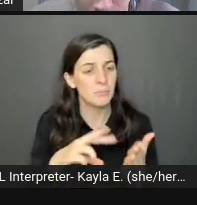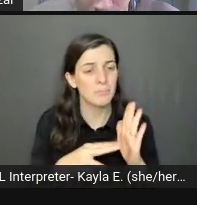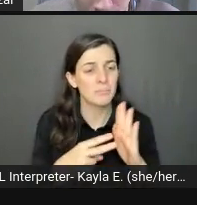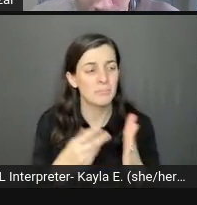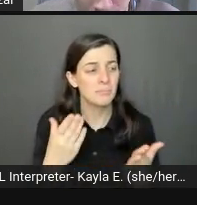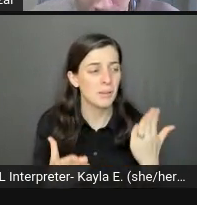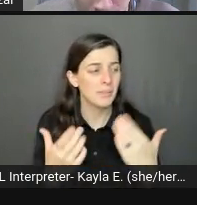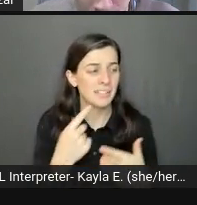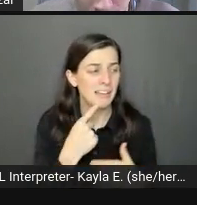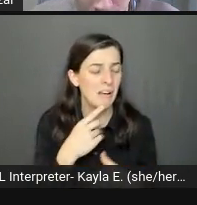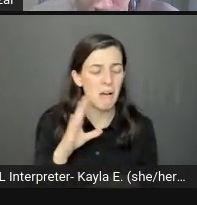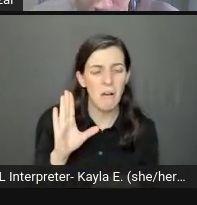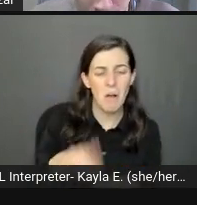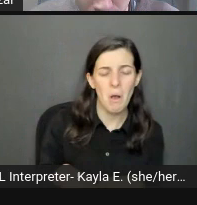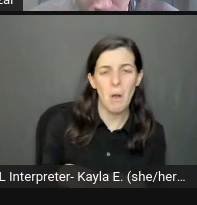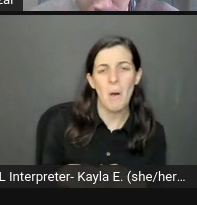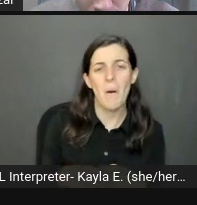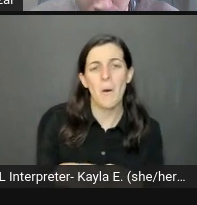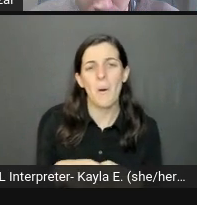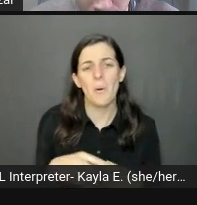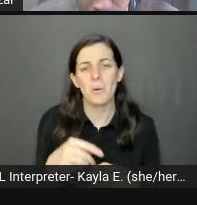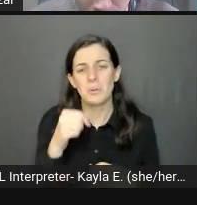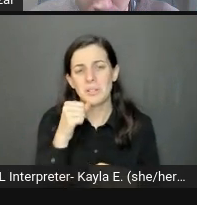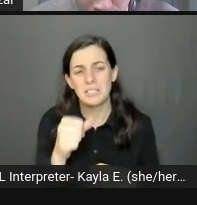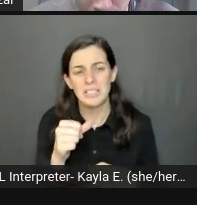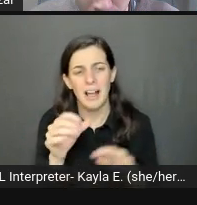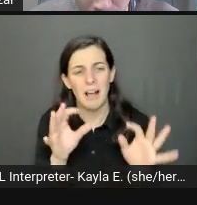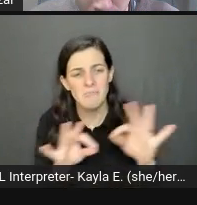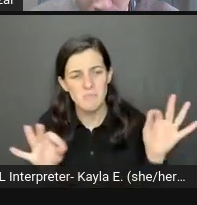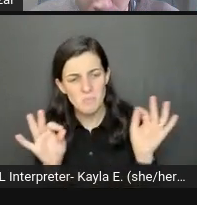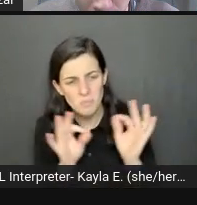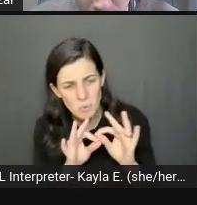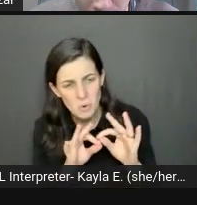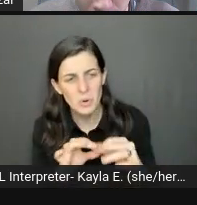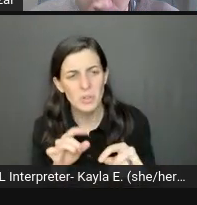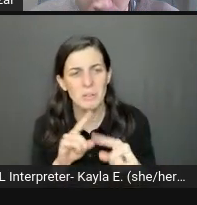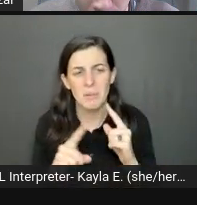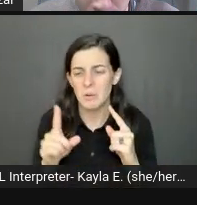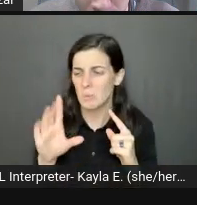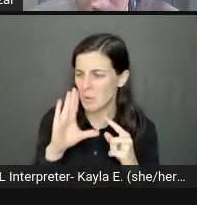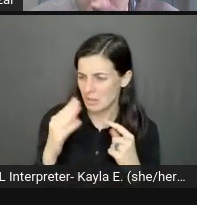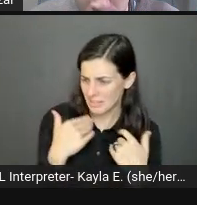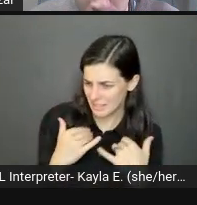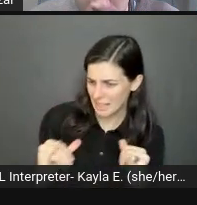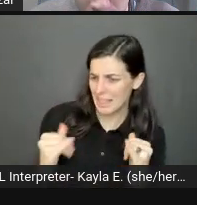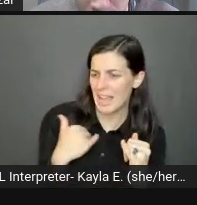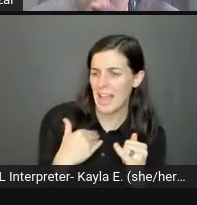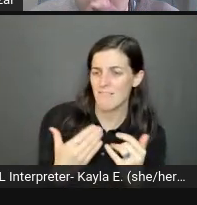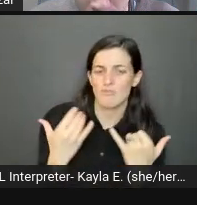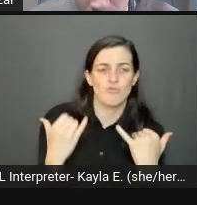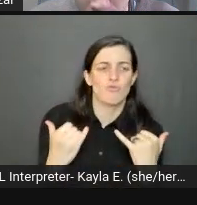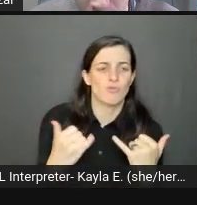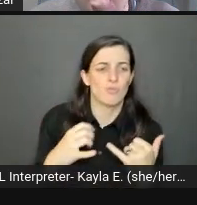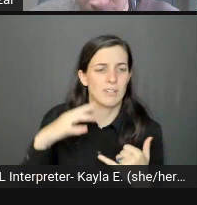and that there will still be a job for current experience and the set of skills they have.